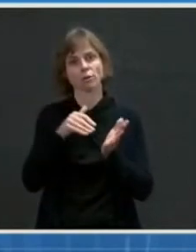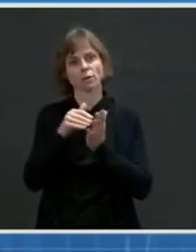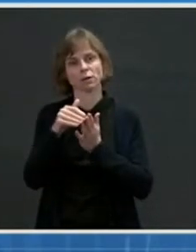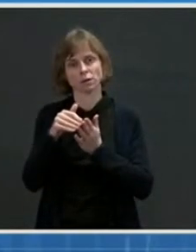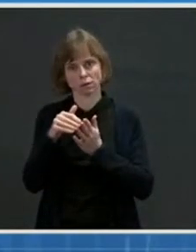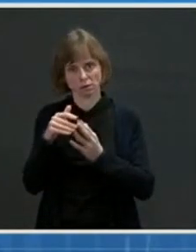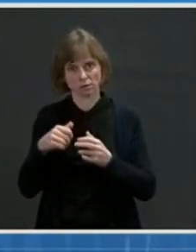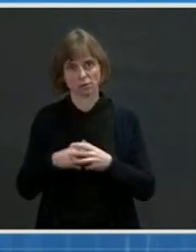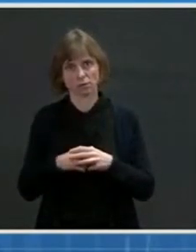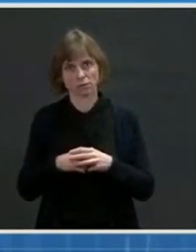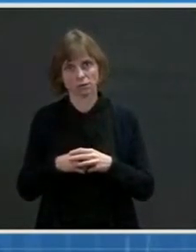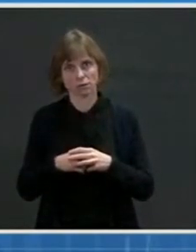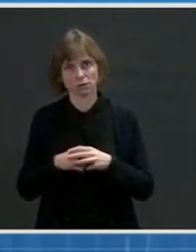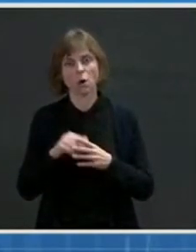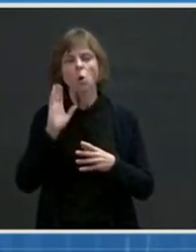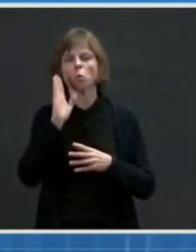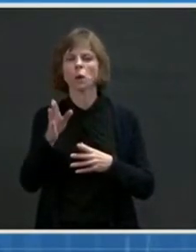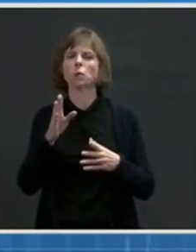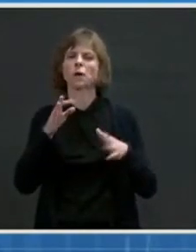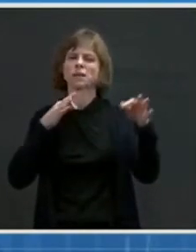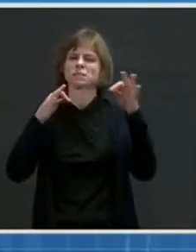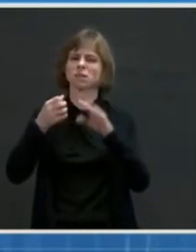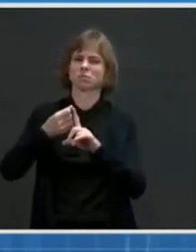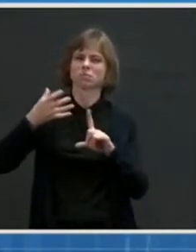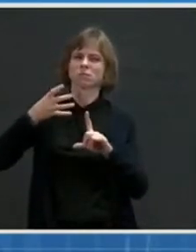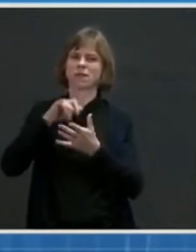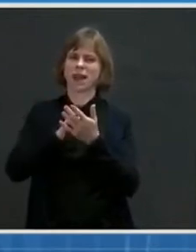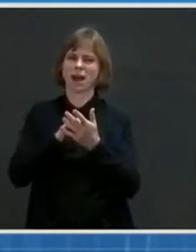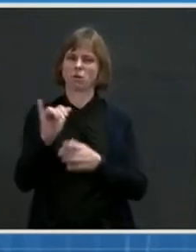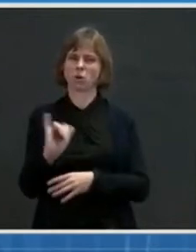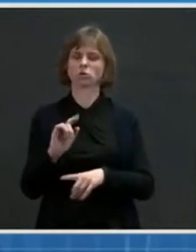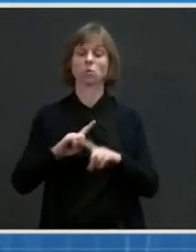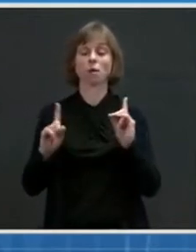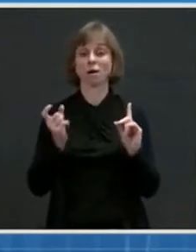CONTRACTUAL ARRANGEMENT TO WHEN 100 MILLION DOSES WILL BE GIVEN.